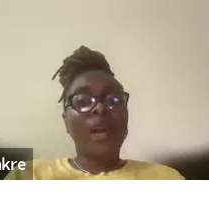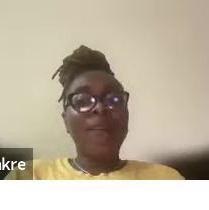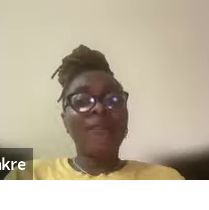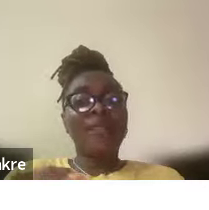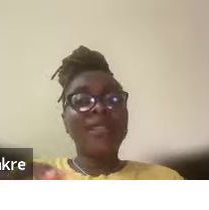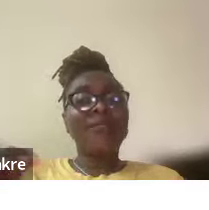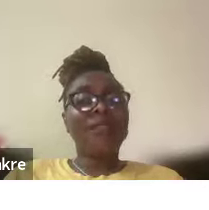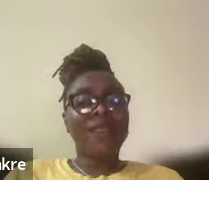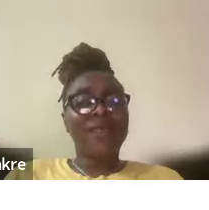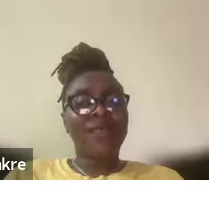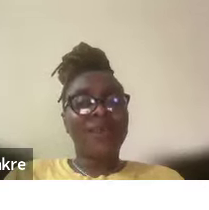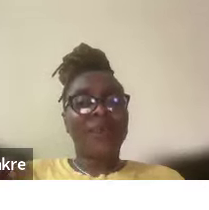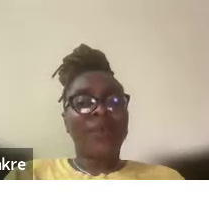sola bakre: we have certain phases